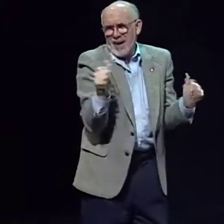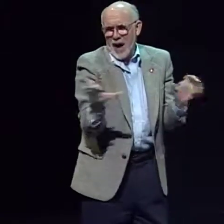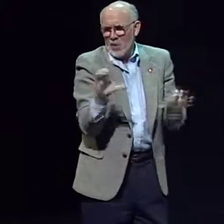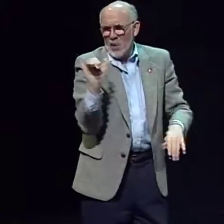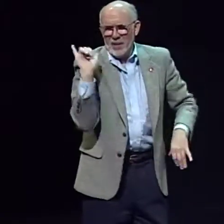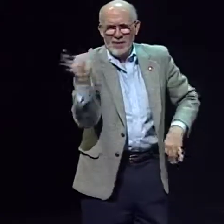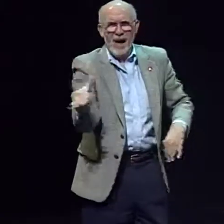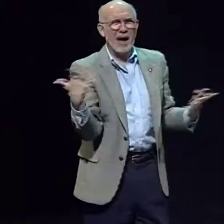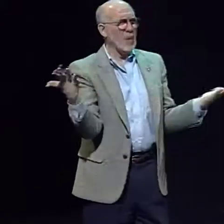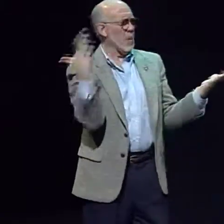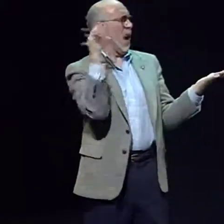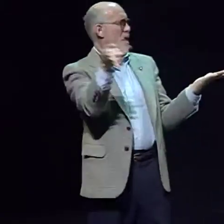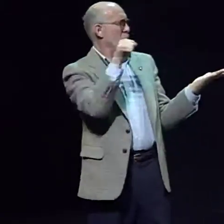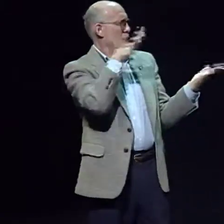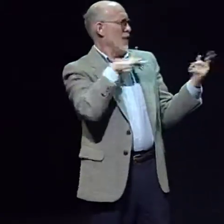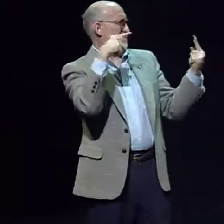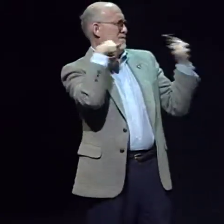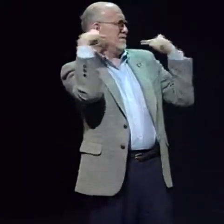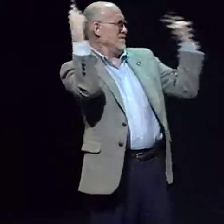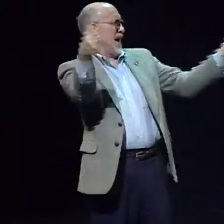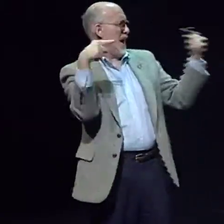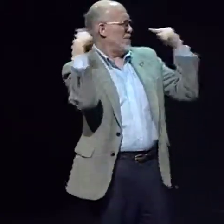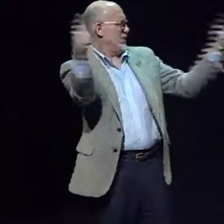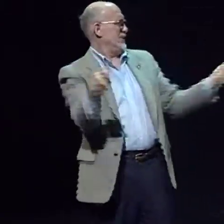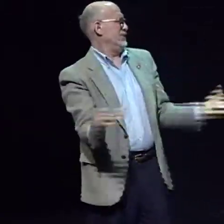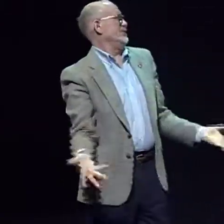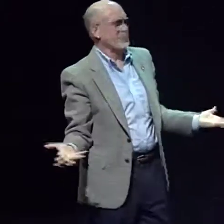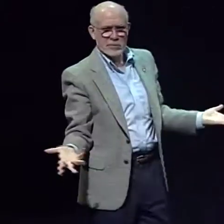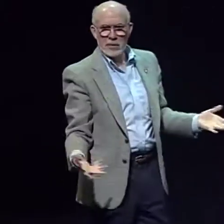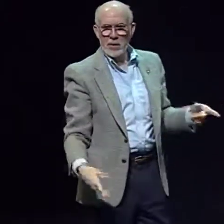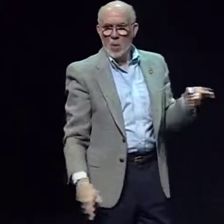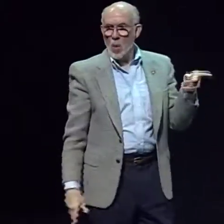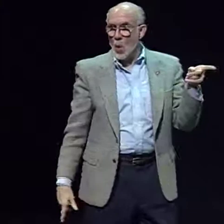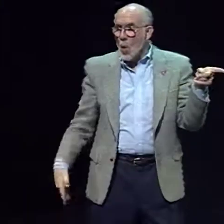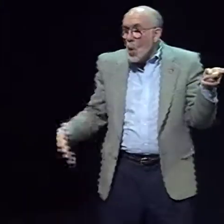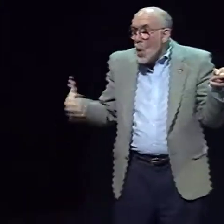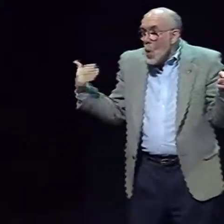"ANYONE CAN DO THIS! WHY IS THIS WOMAN SO FAMOUS?"